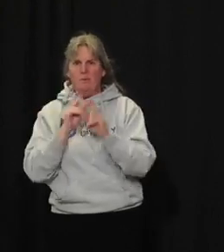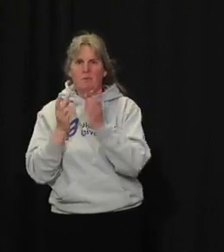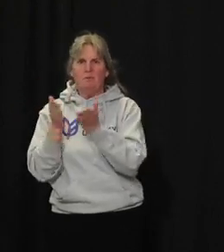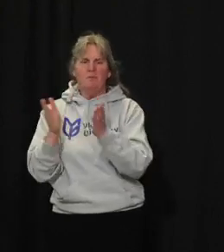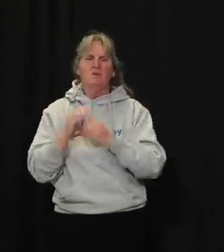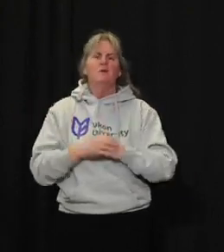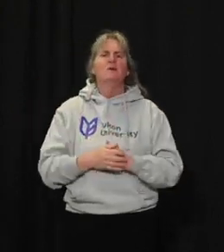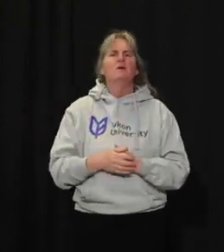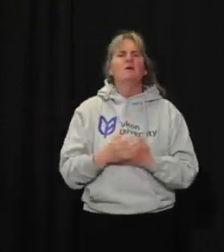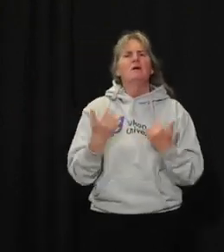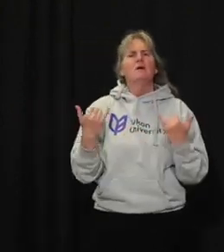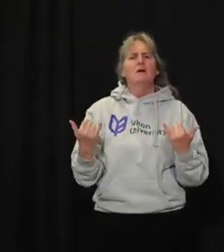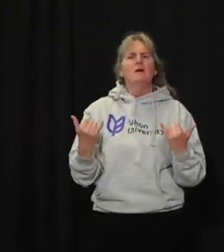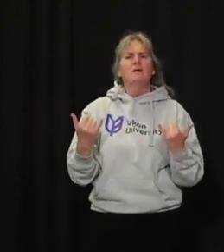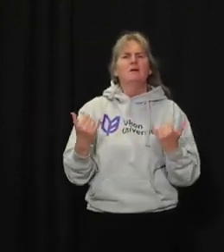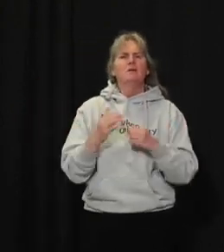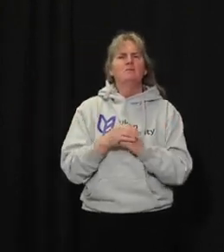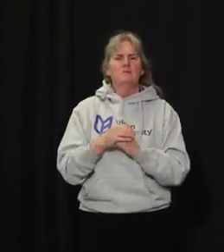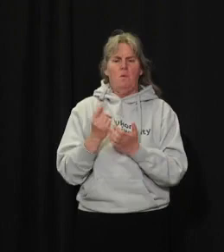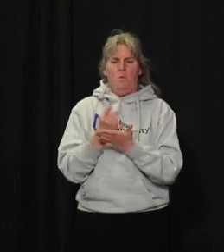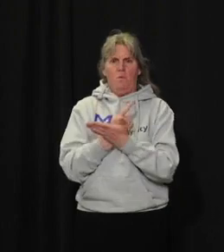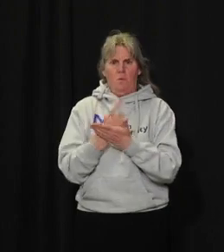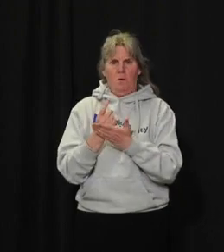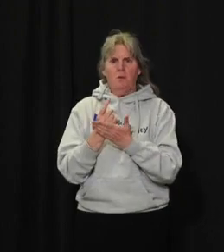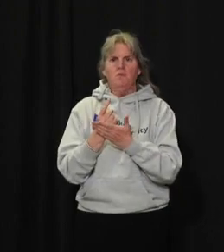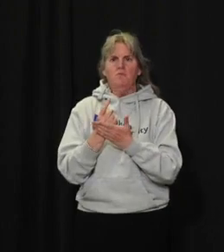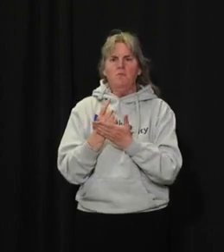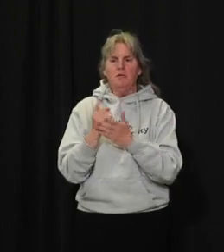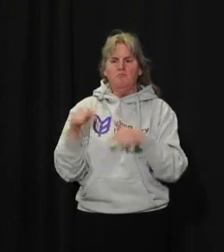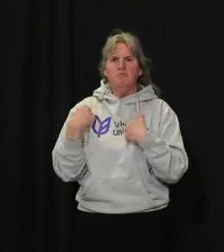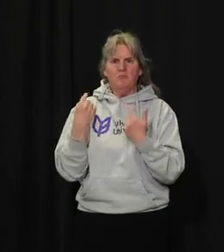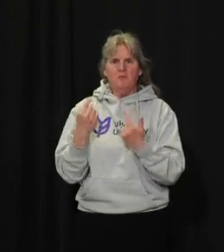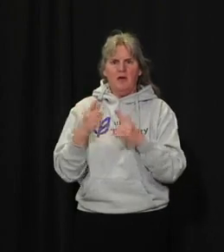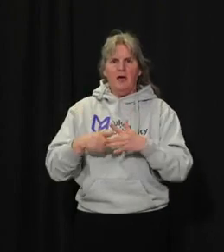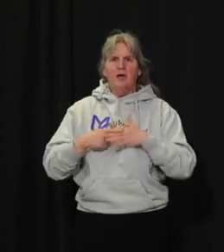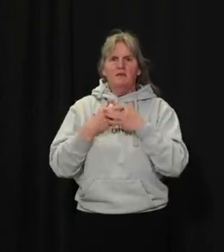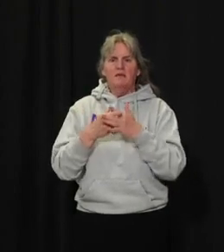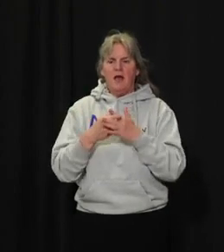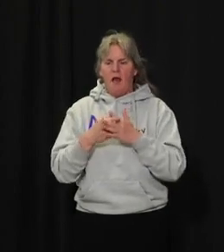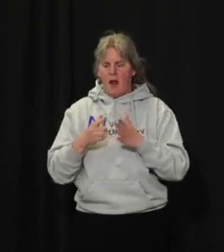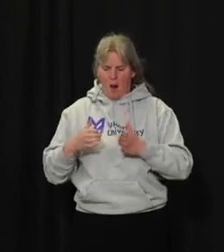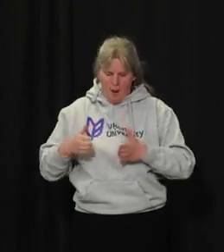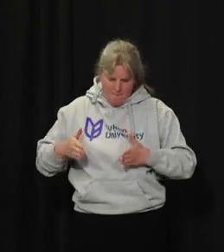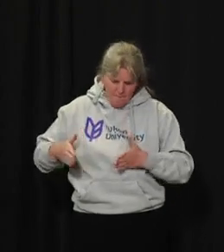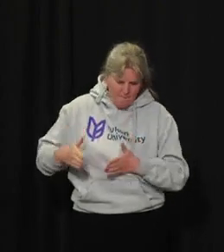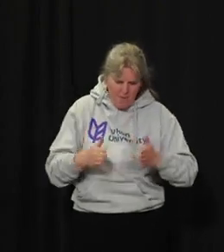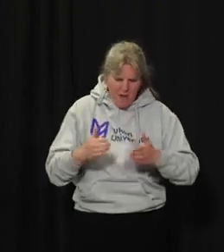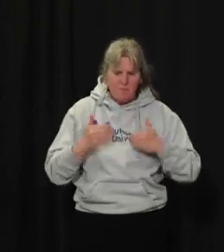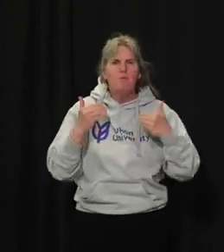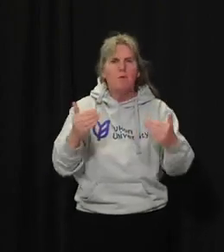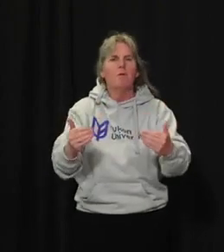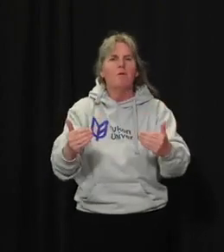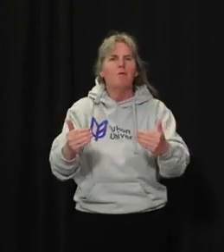Yukoners very soon. We are now one week into our first phase of the path forward.